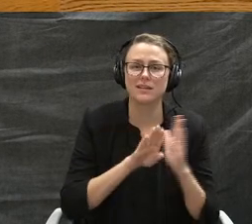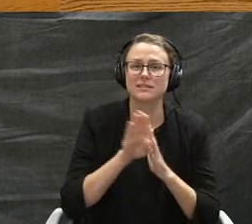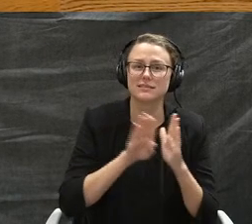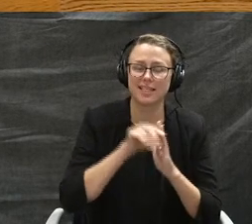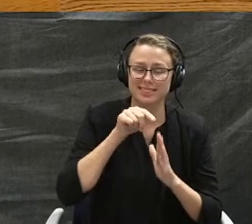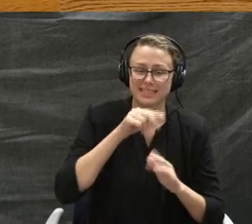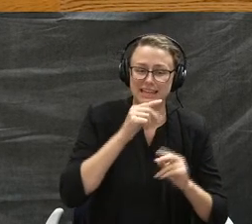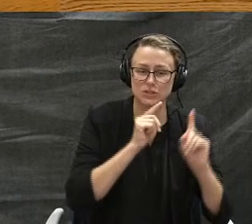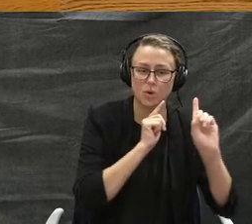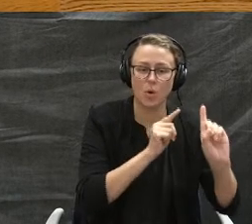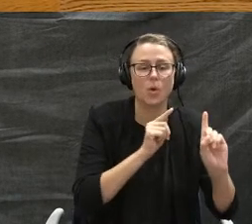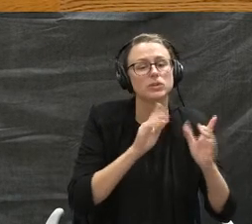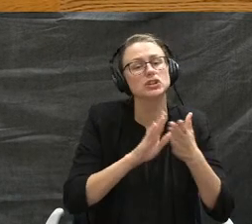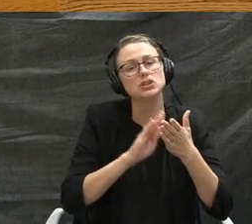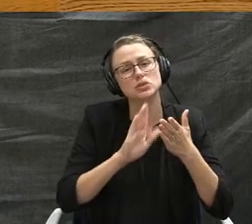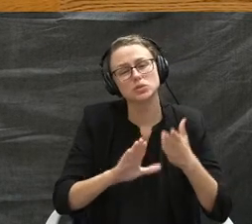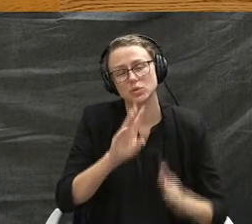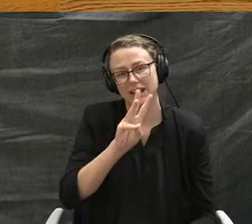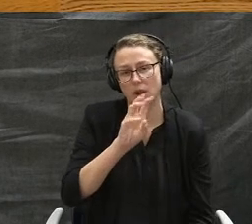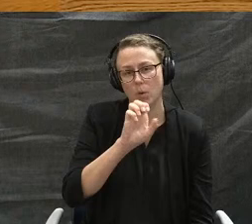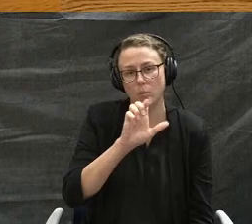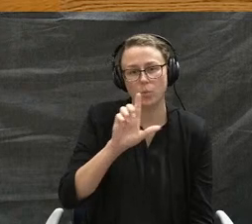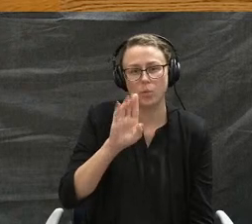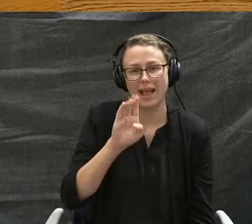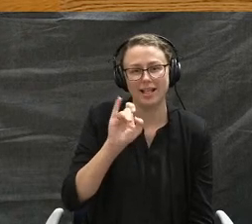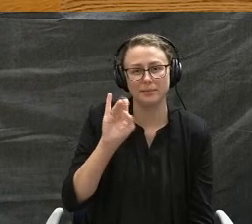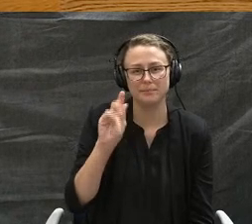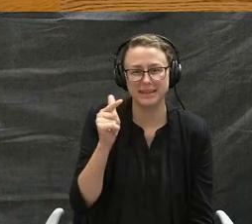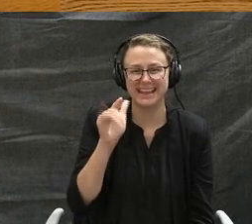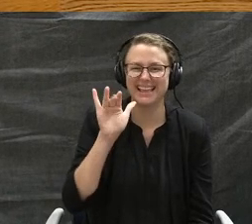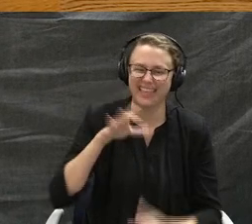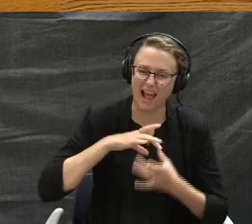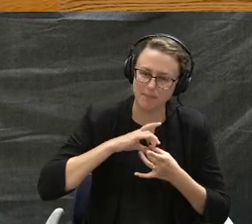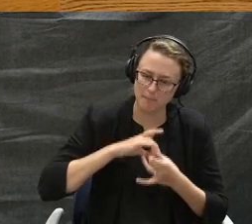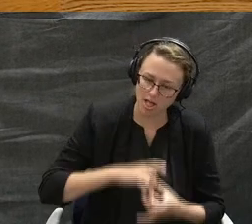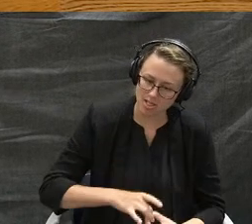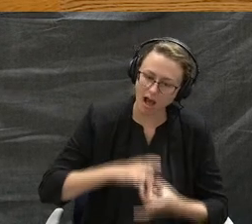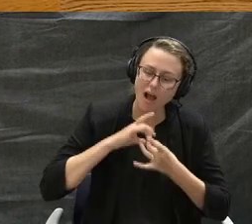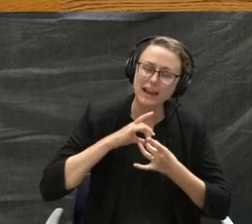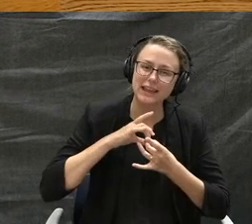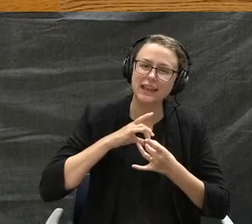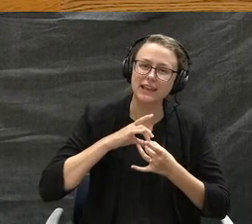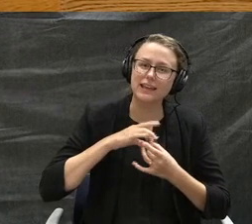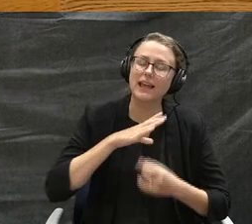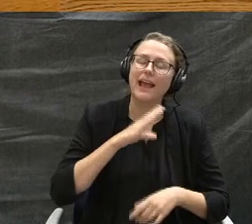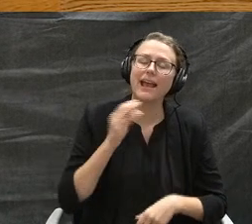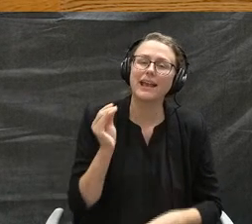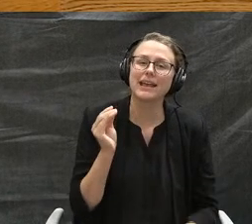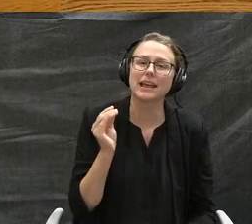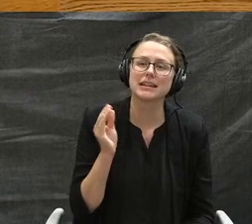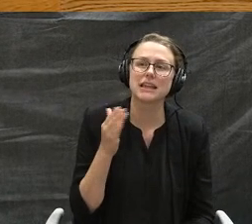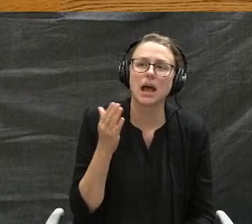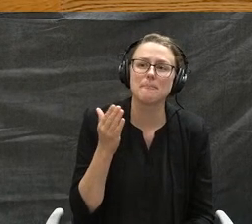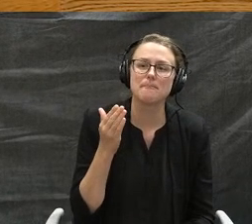these goals, UM, student well being are belonging goal and. Um the multimodal learning?